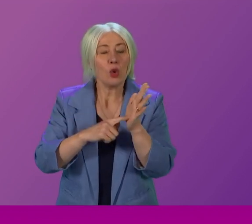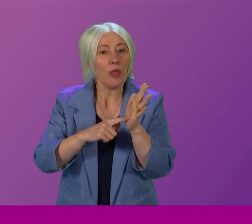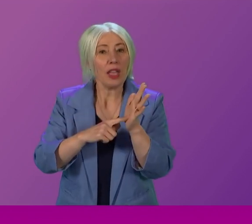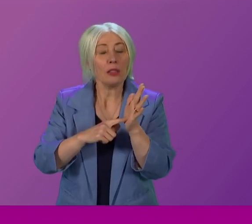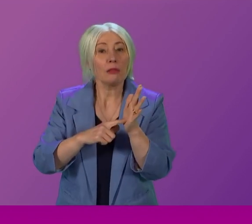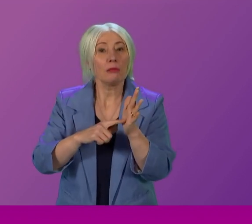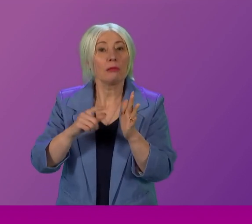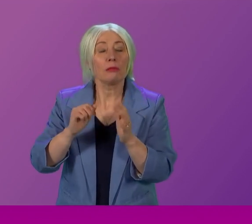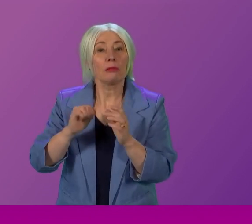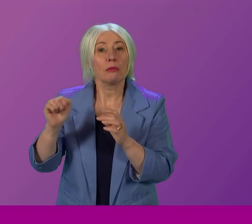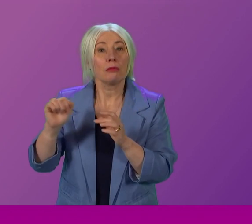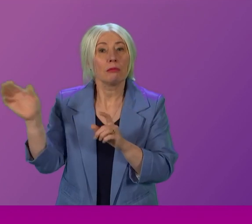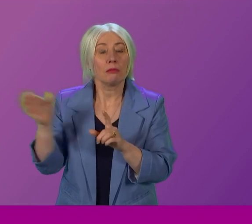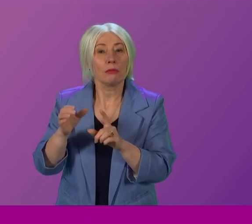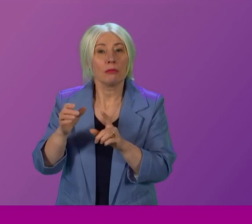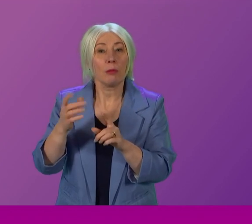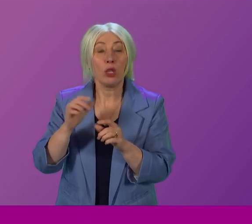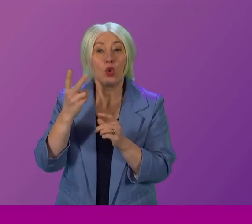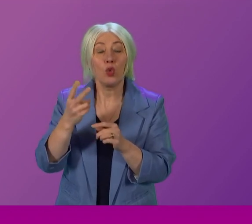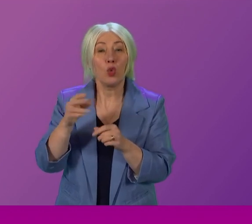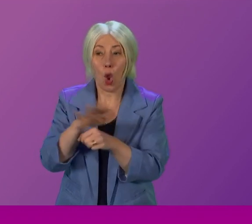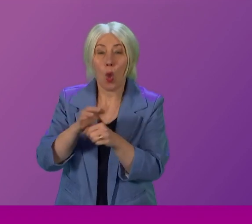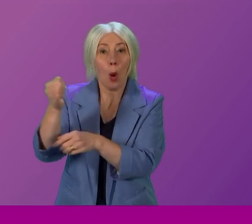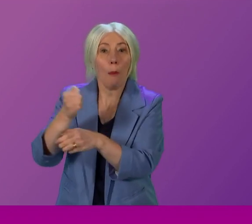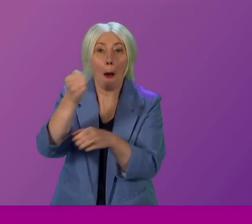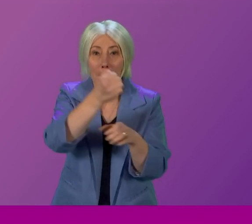who has recently stepped in to prevent two local pubs—the Prestoungrange Gothenburg in